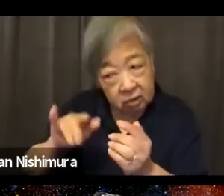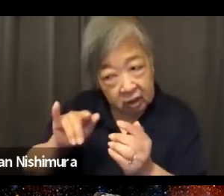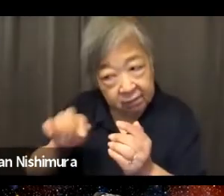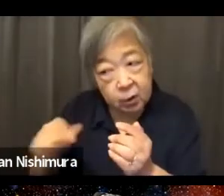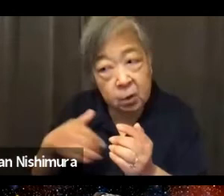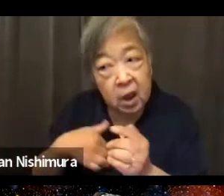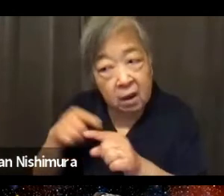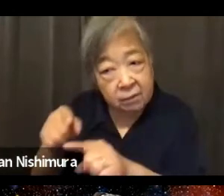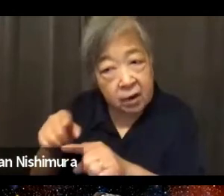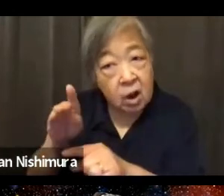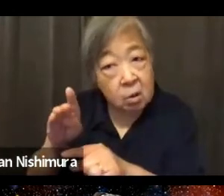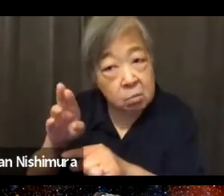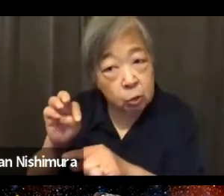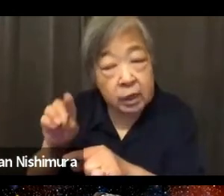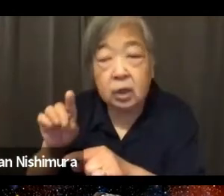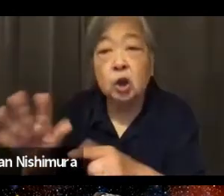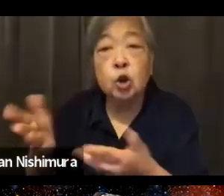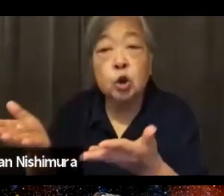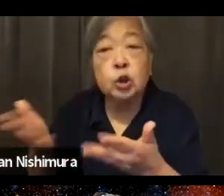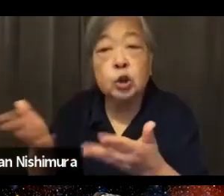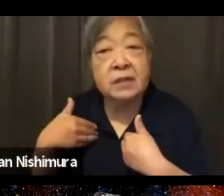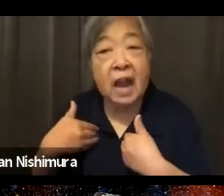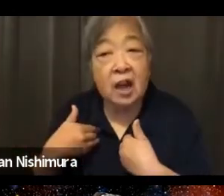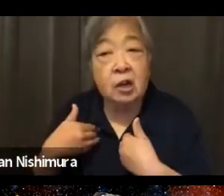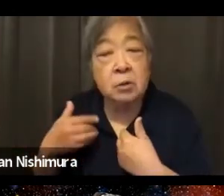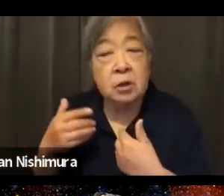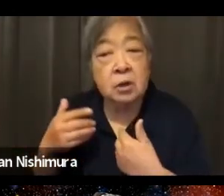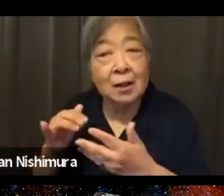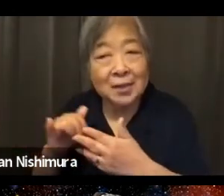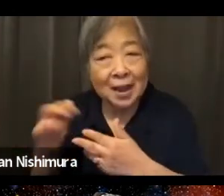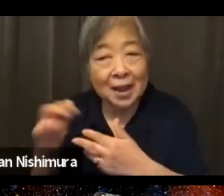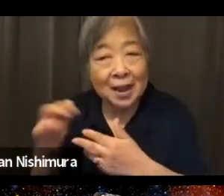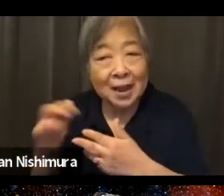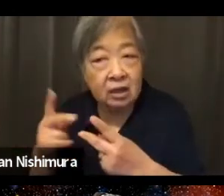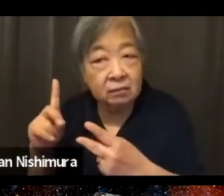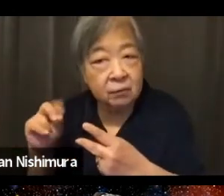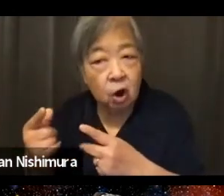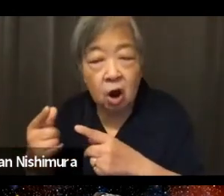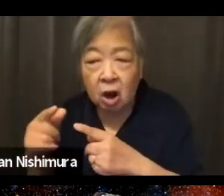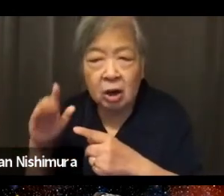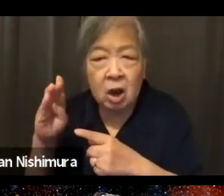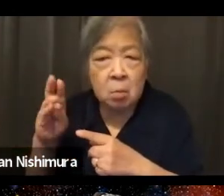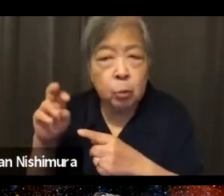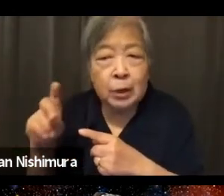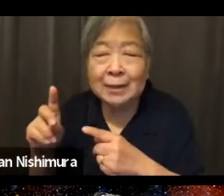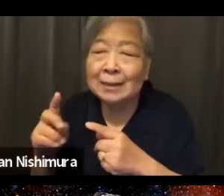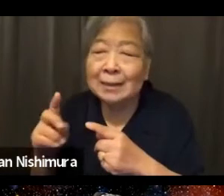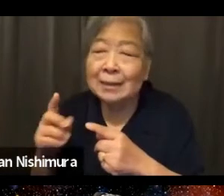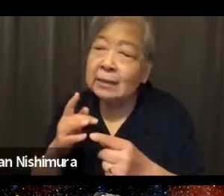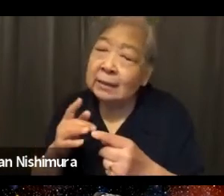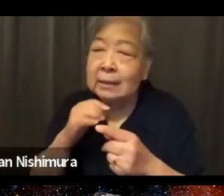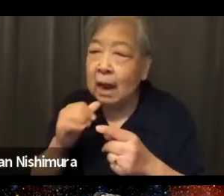service animal that is typically not allowed in that city, how do we prepare them to answer questions about that?